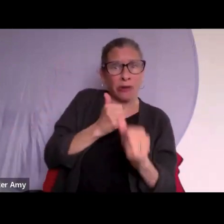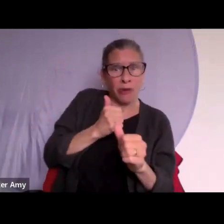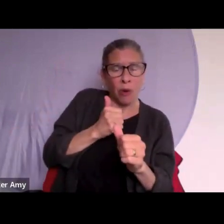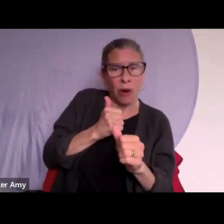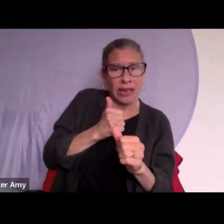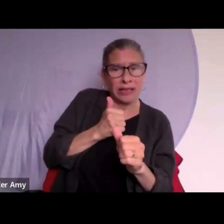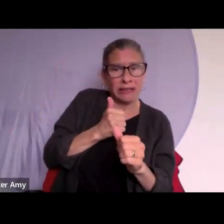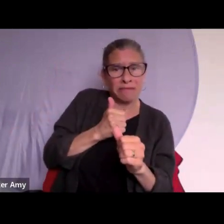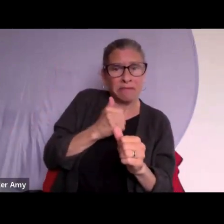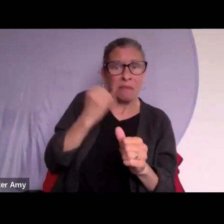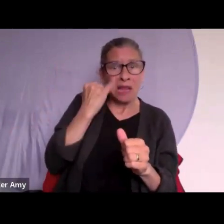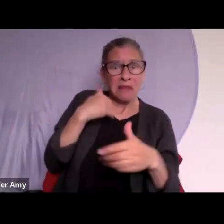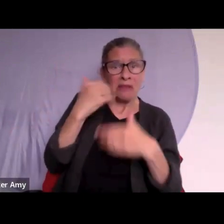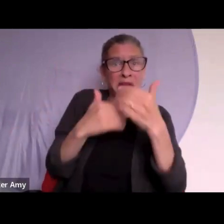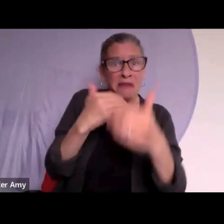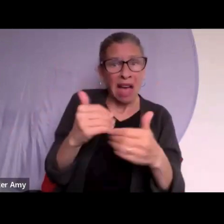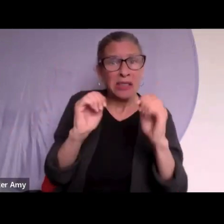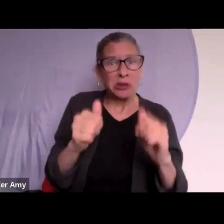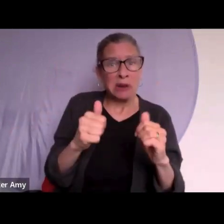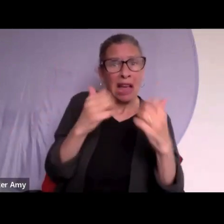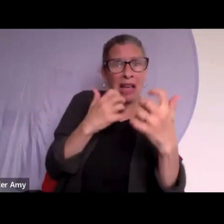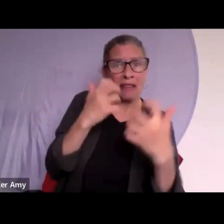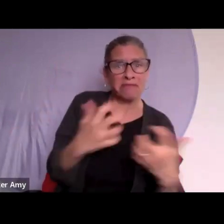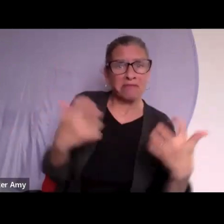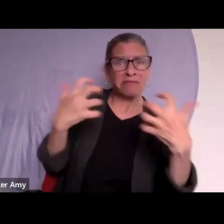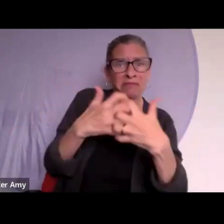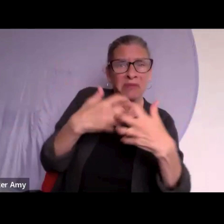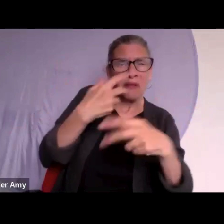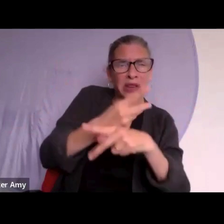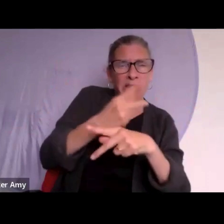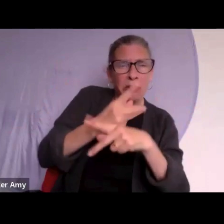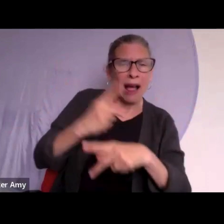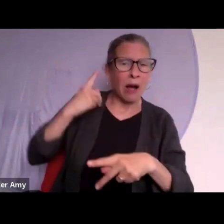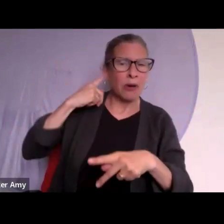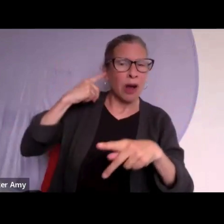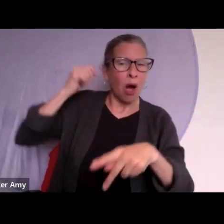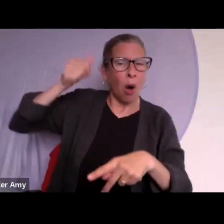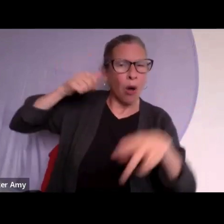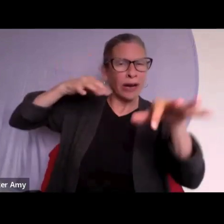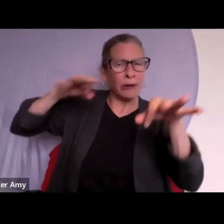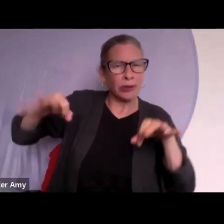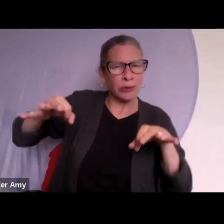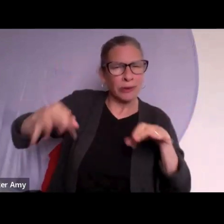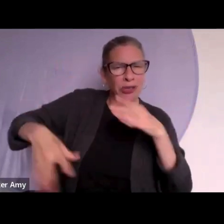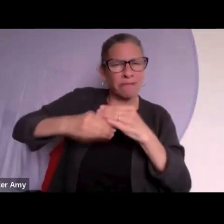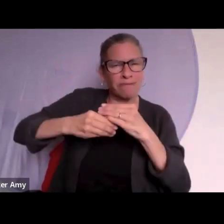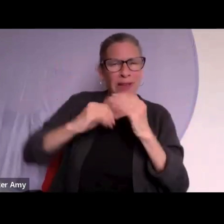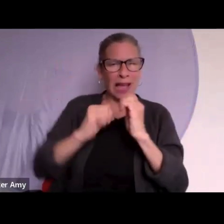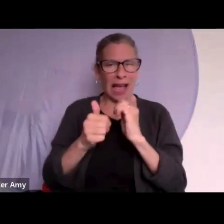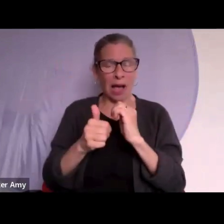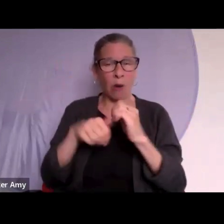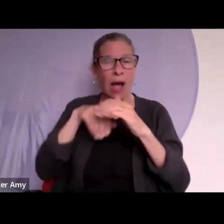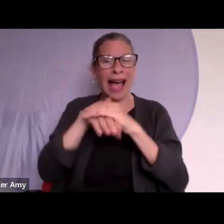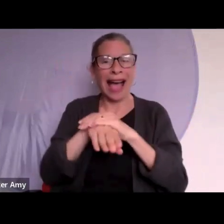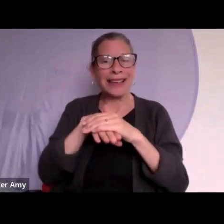sure, there's always workarounds, and figuring it all out, but giving people, giving access to all audience members,